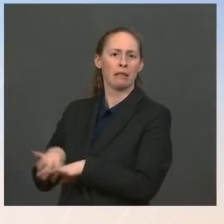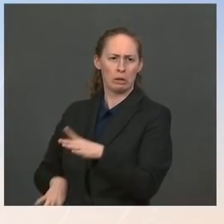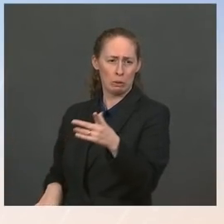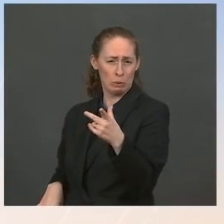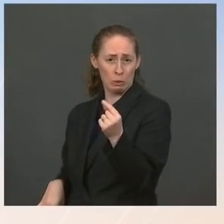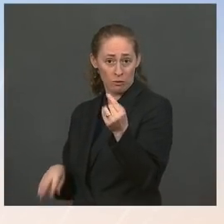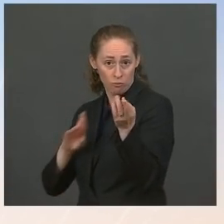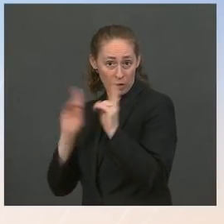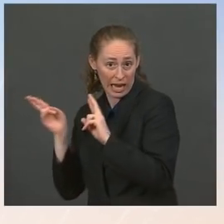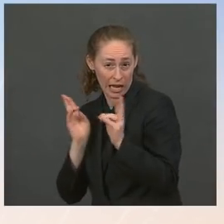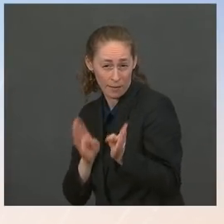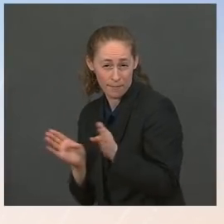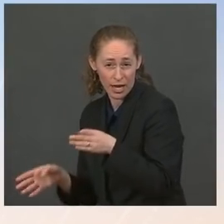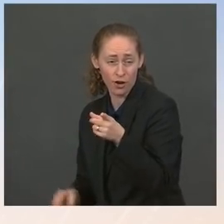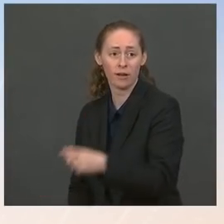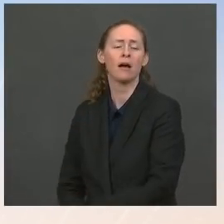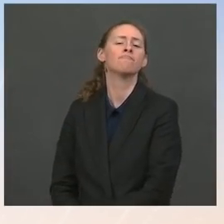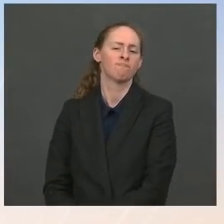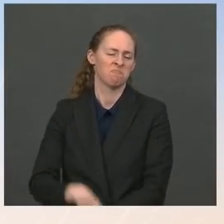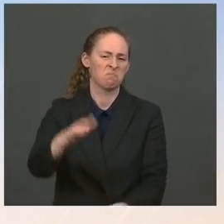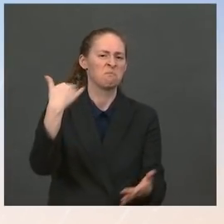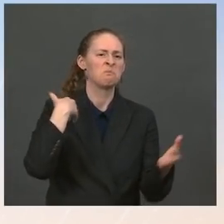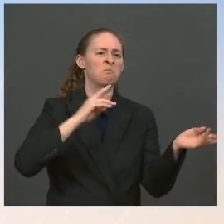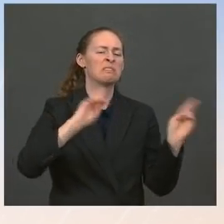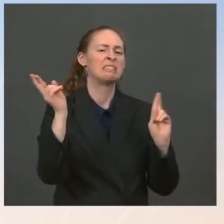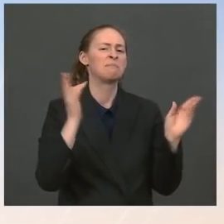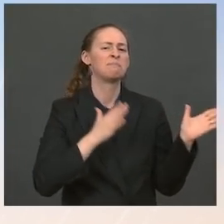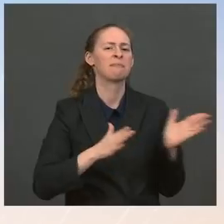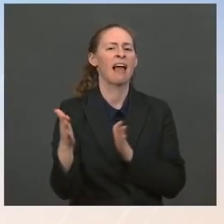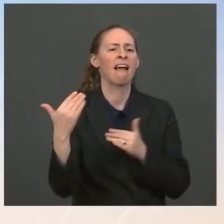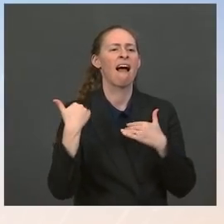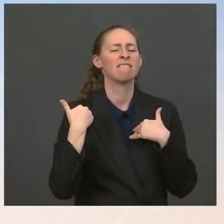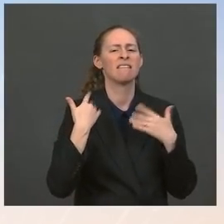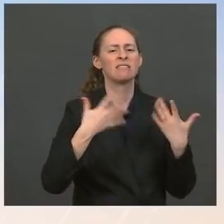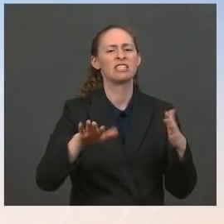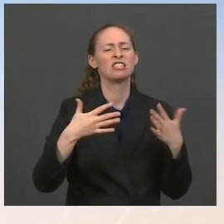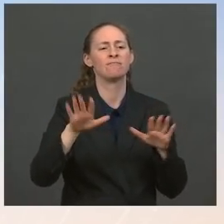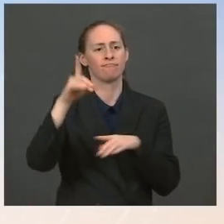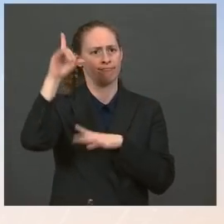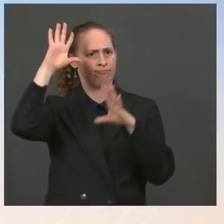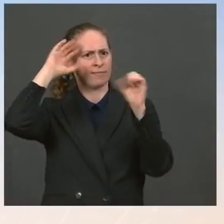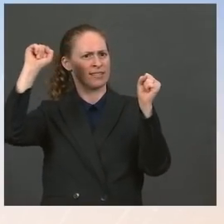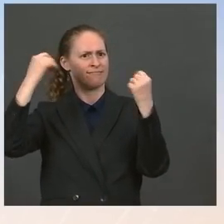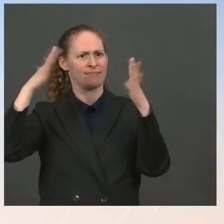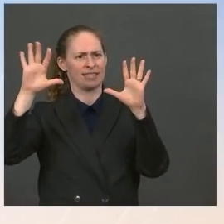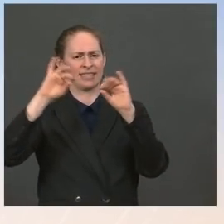There'll be, you know, very -- and the President made this very clear to us in the Cabinet when the Rescue Plan dollars came through.